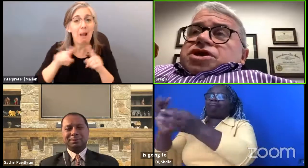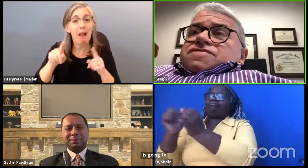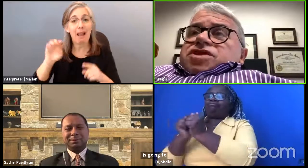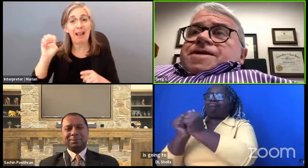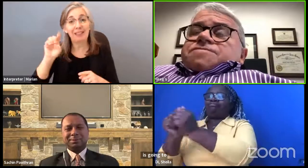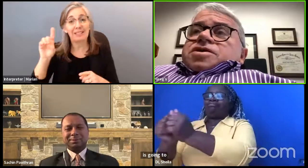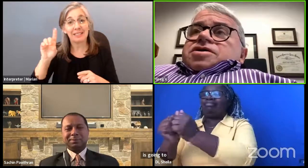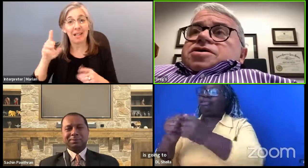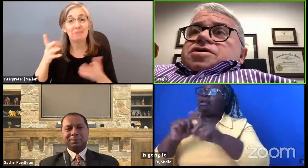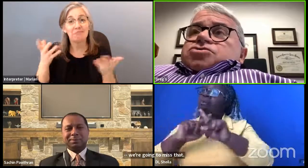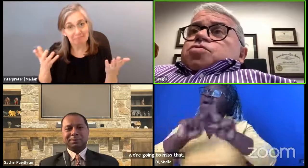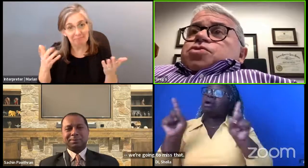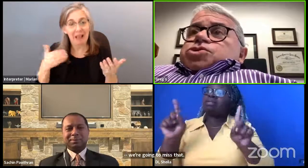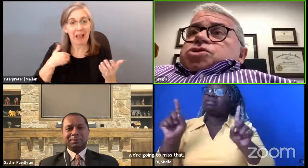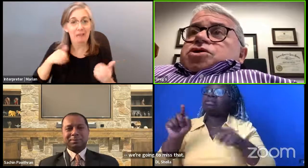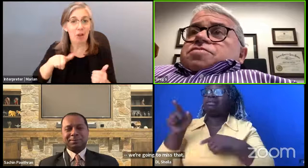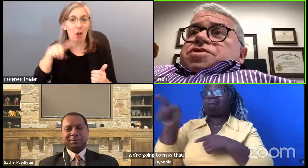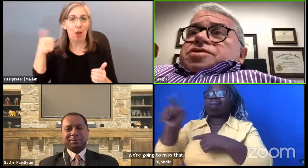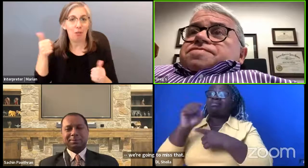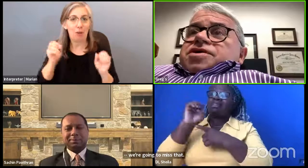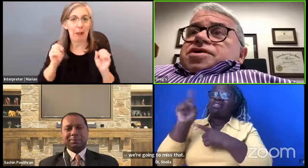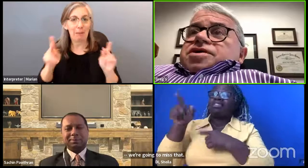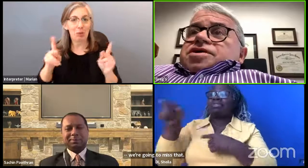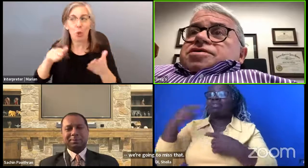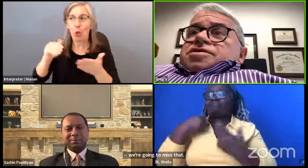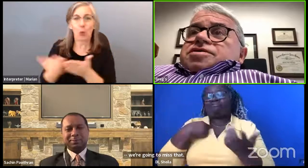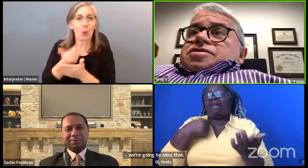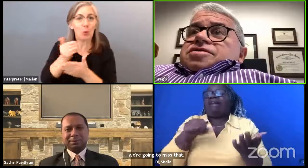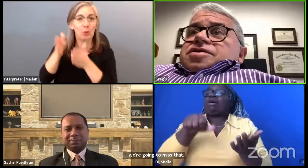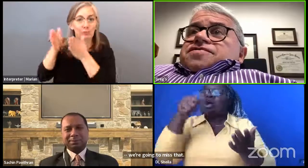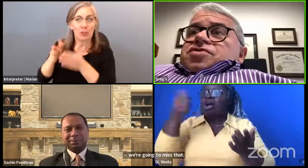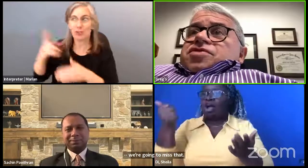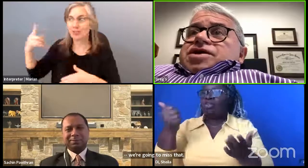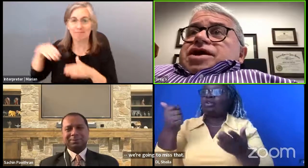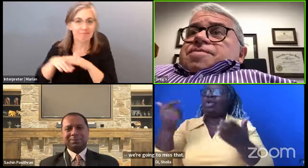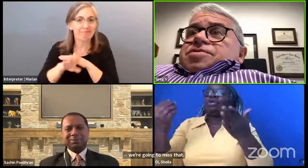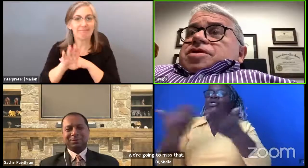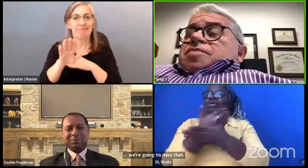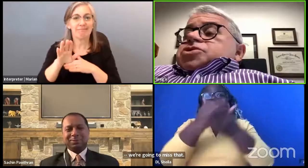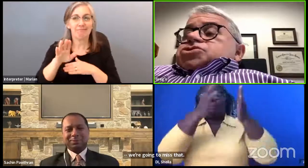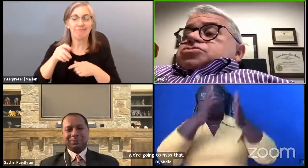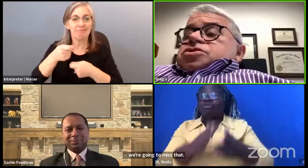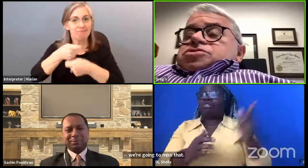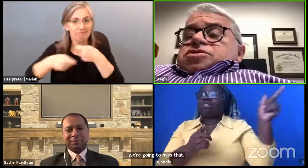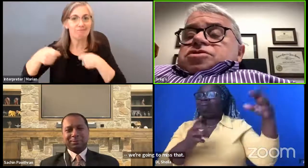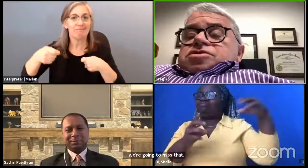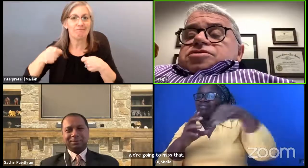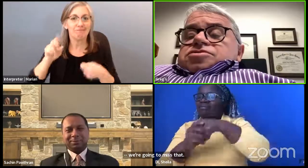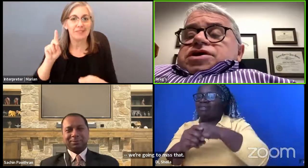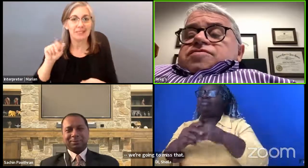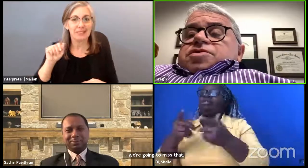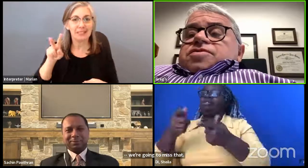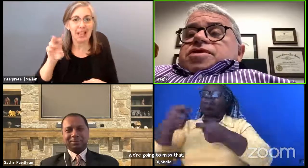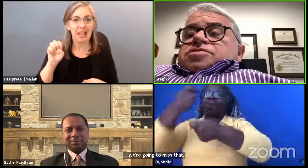saying, a new person to come in and fill that gap and I'll bet you that Dave will be around